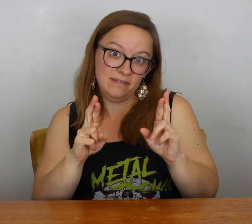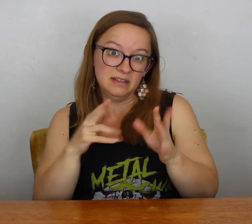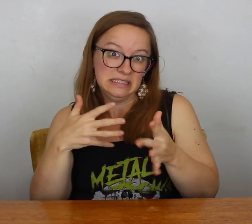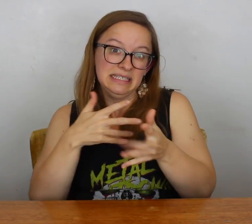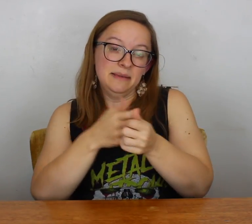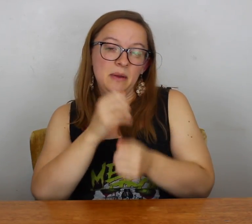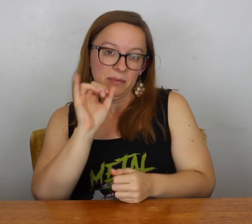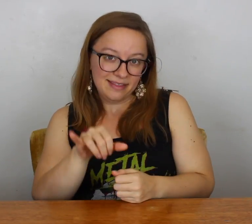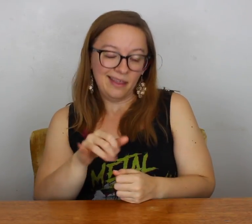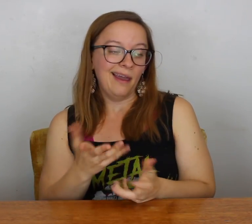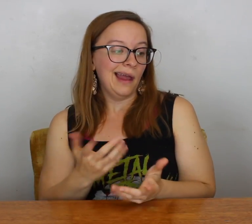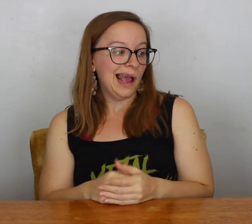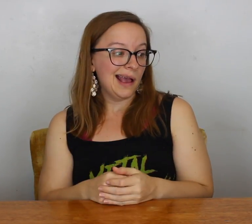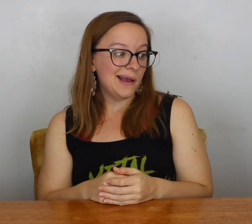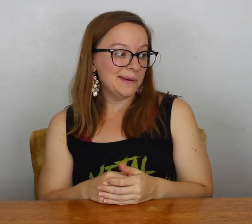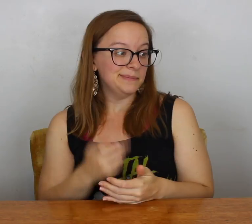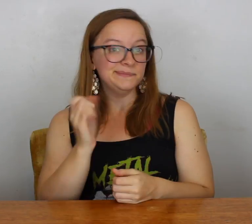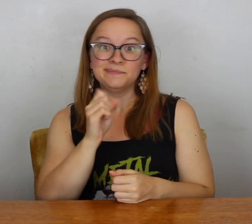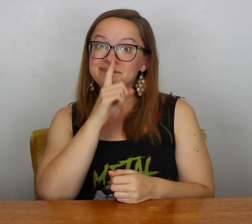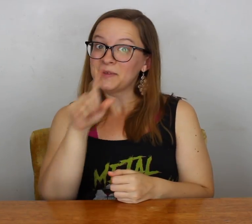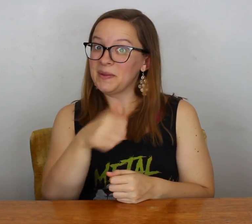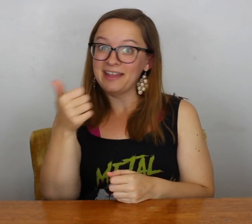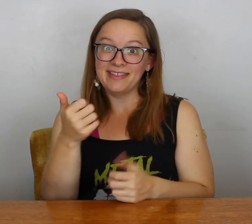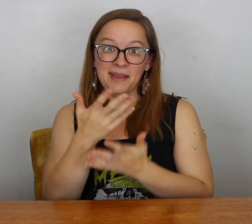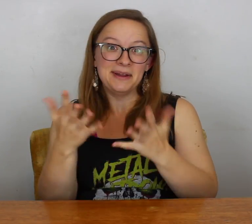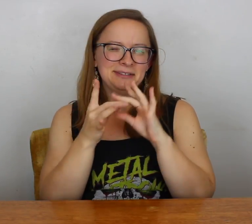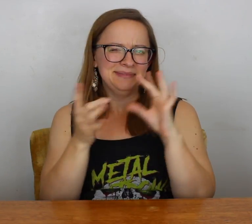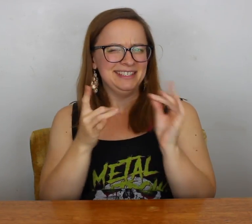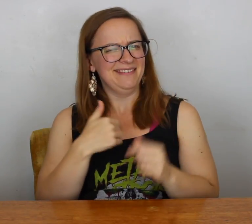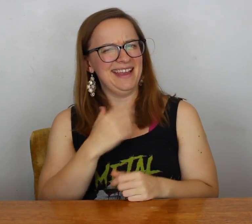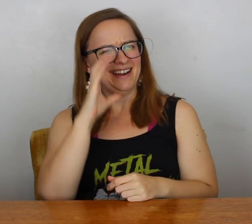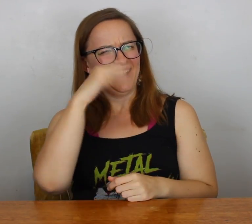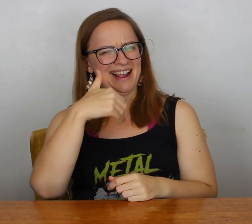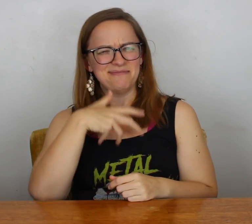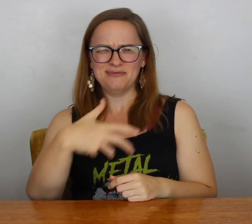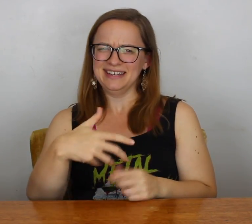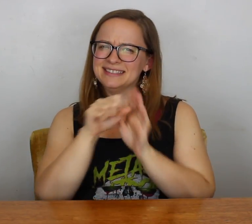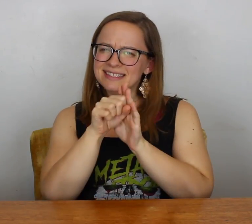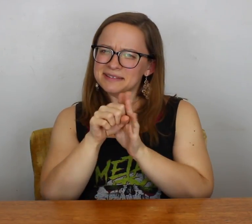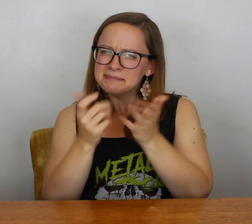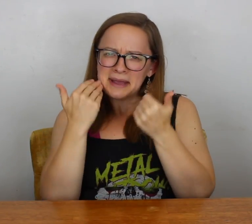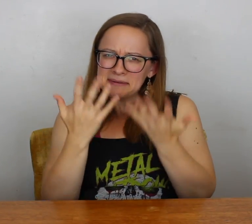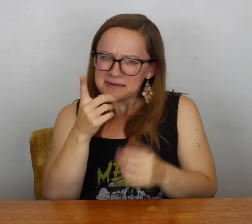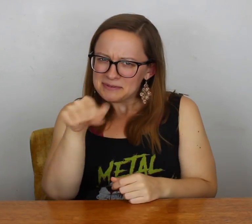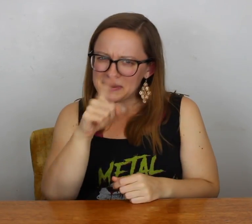Hopefully I'll catch up eventually. But um yeah, the only other thing I wanted to mention is kind of an odd pregnancy symptom.